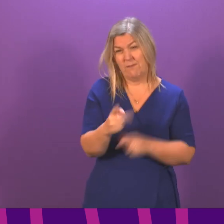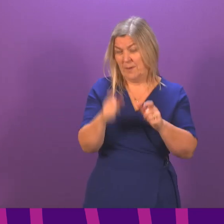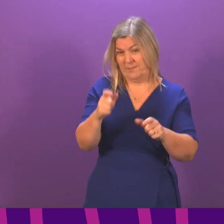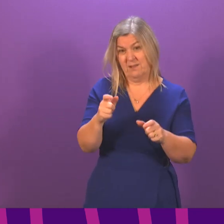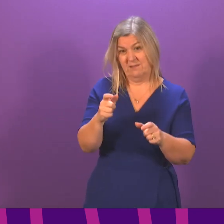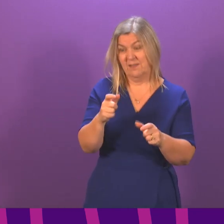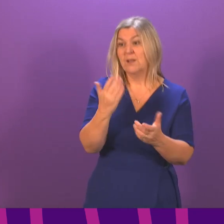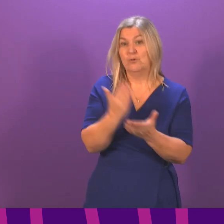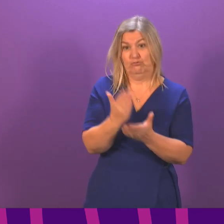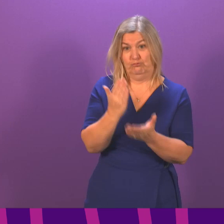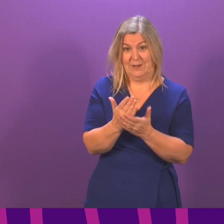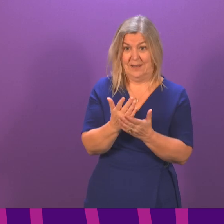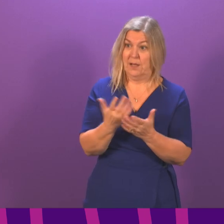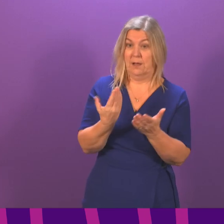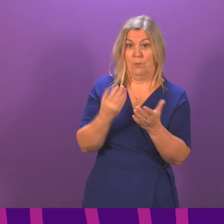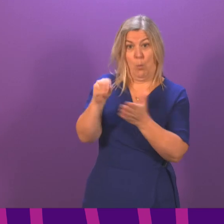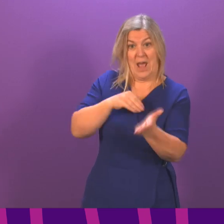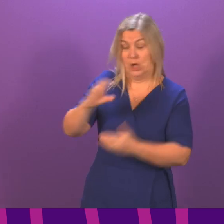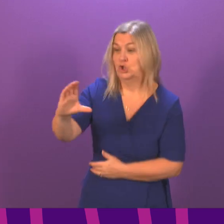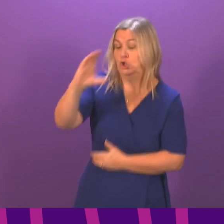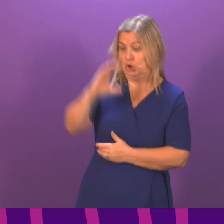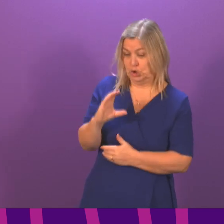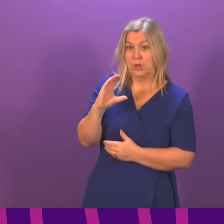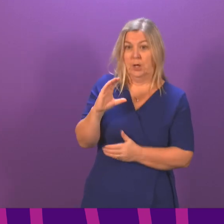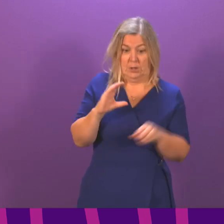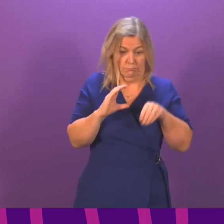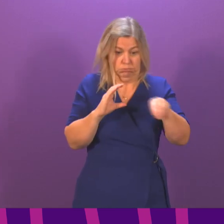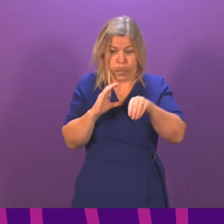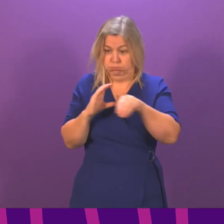get to their next pay day. That is a really desperate situation for many people in the